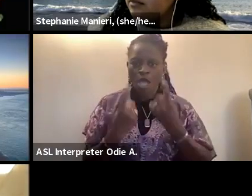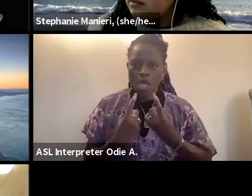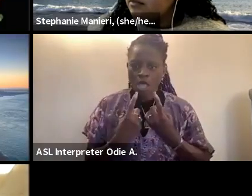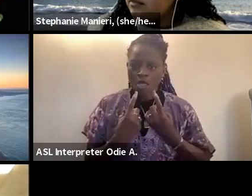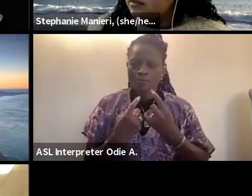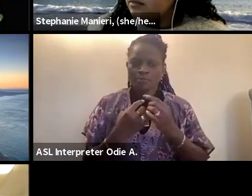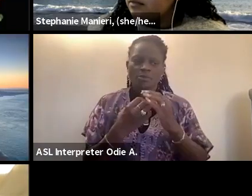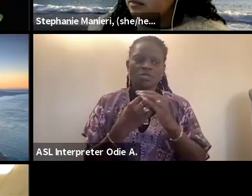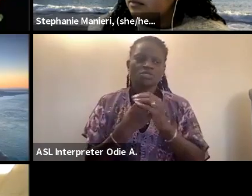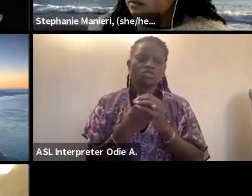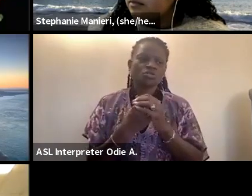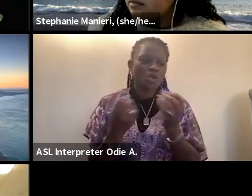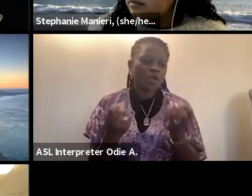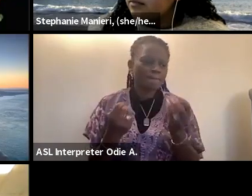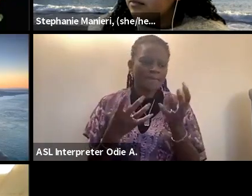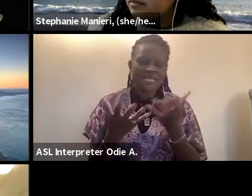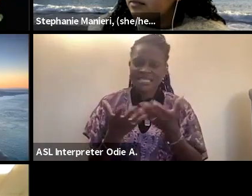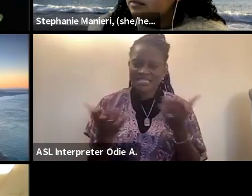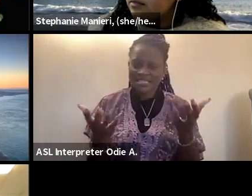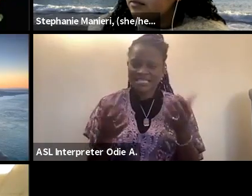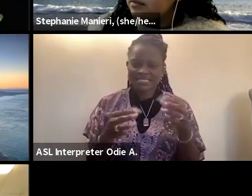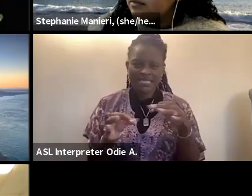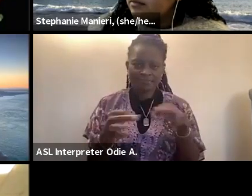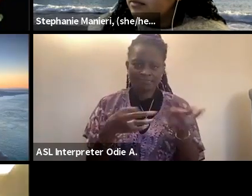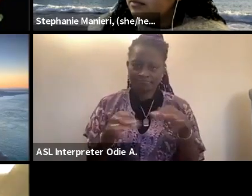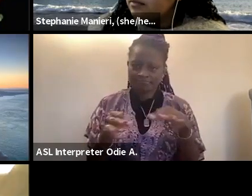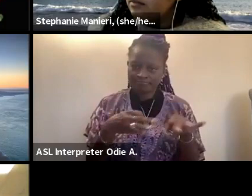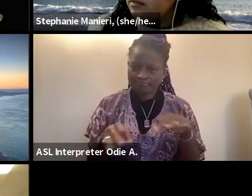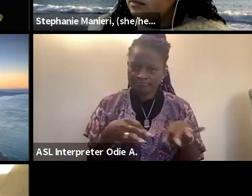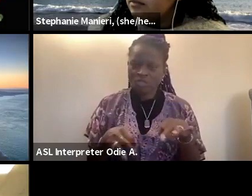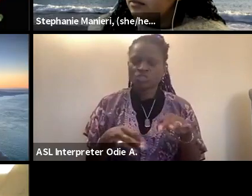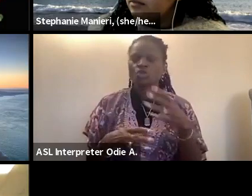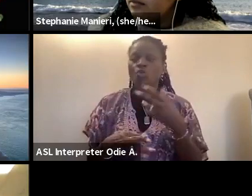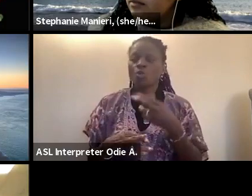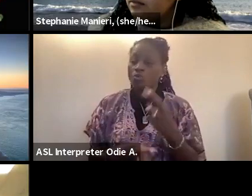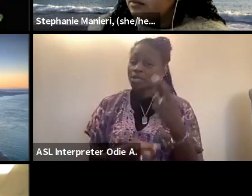There are many details involved. And so what we're hoping to do is to